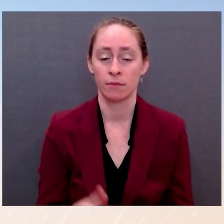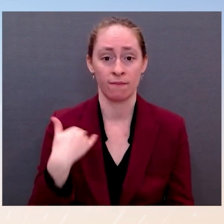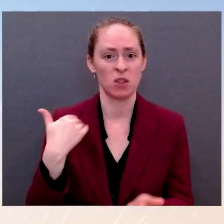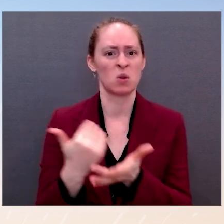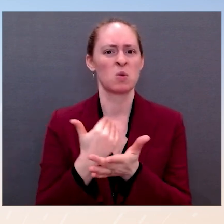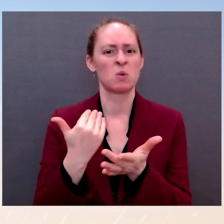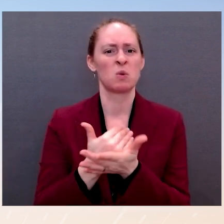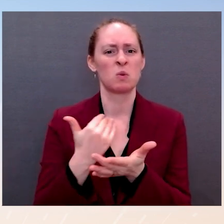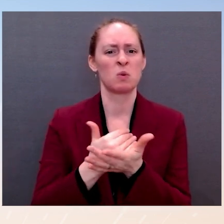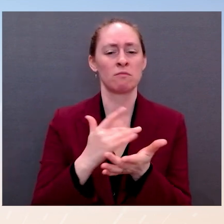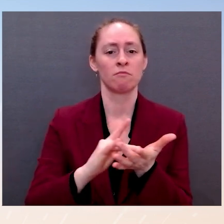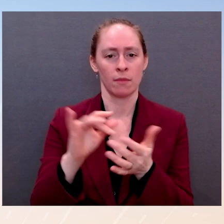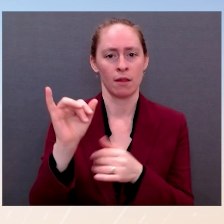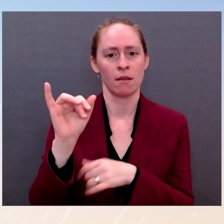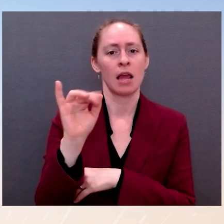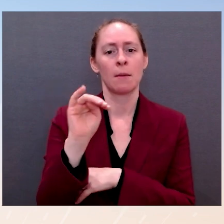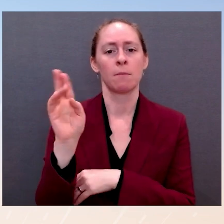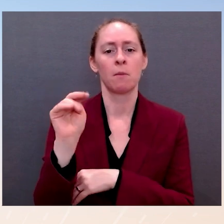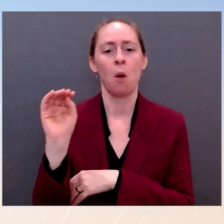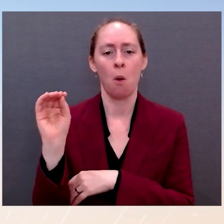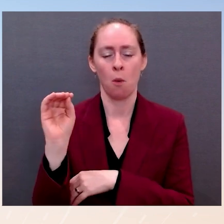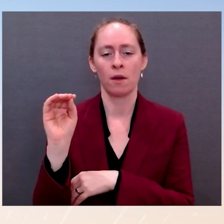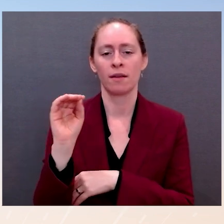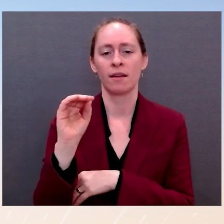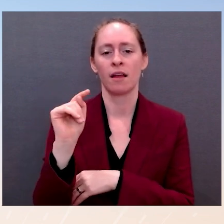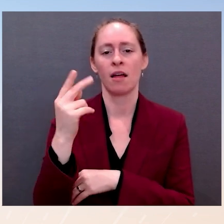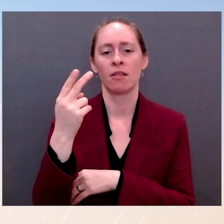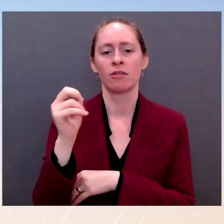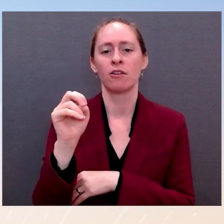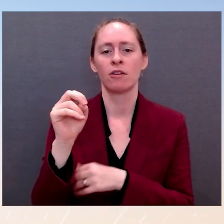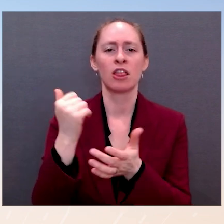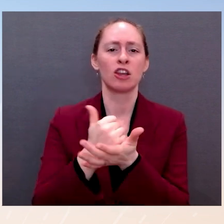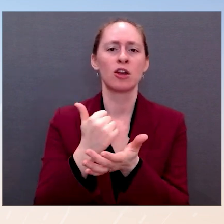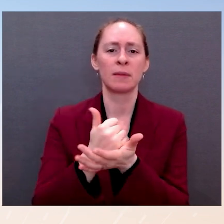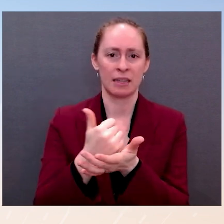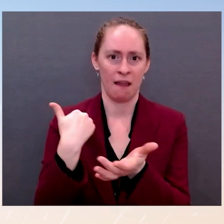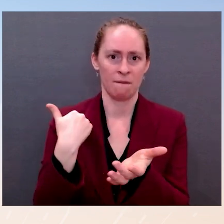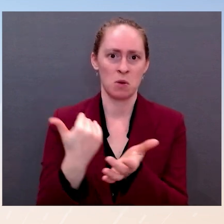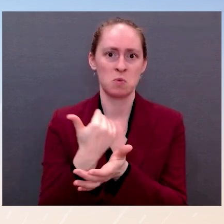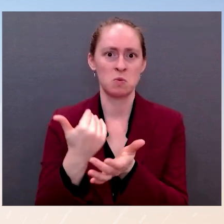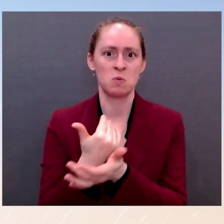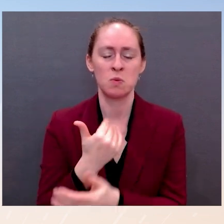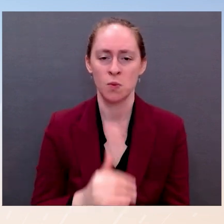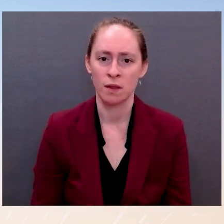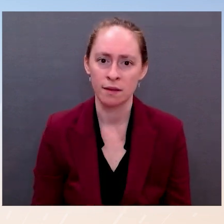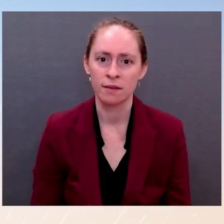Immunotherapy is one of them which will help and certainly had great results,